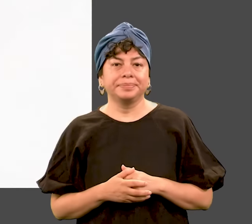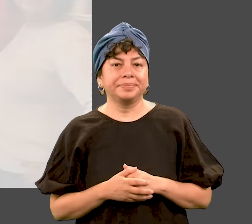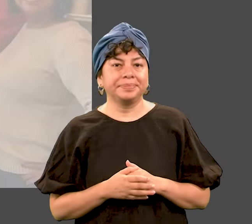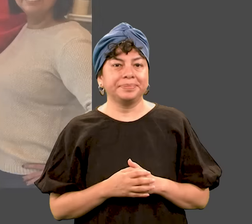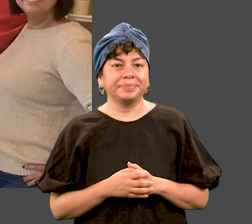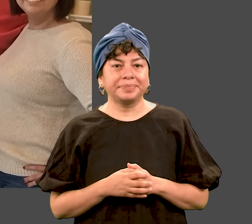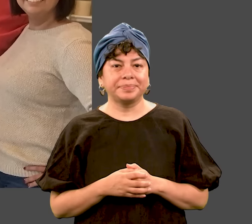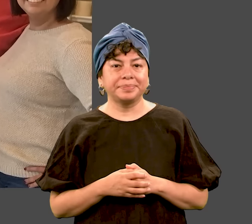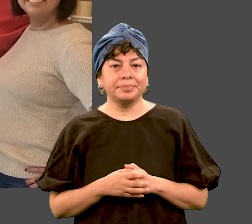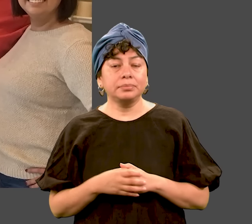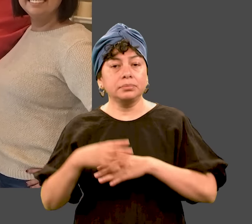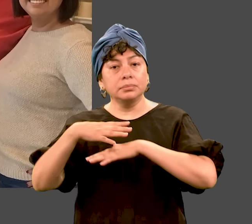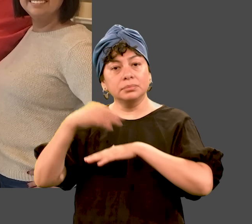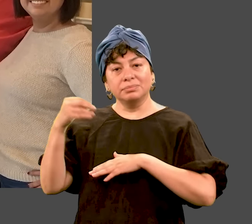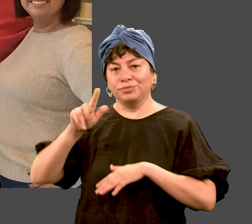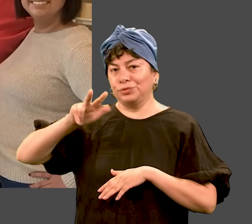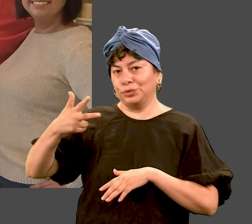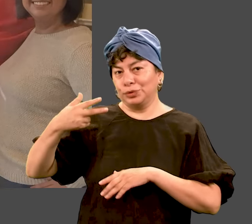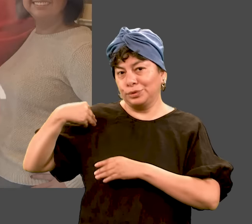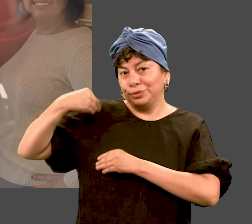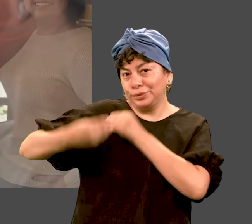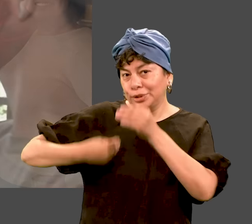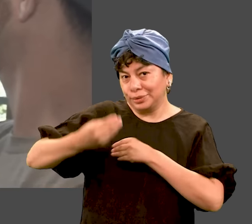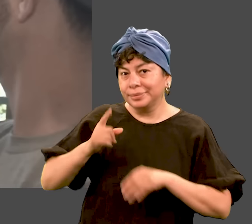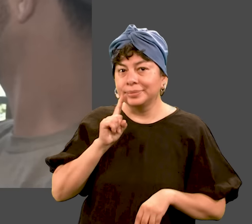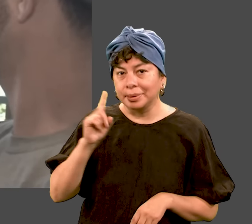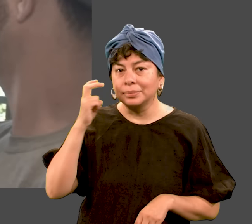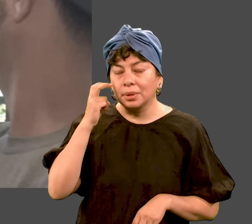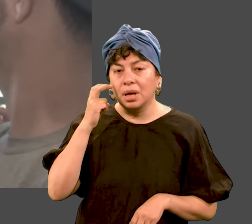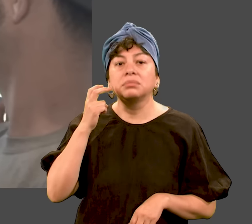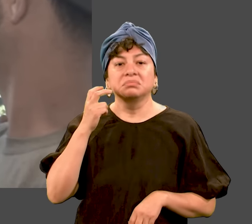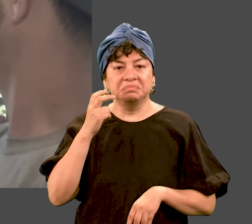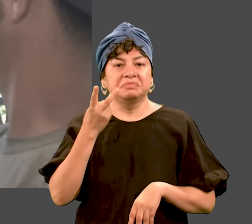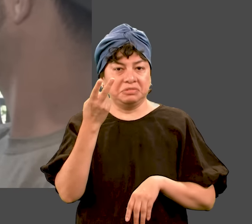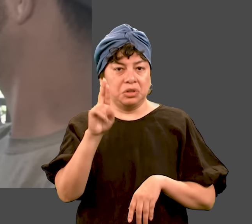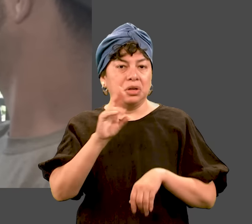Roberto is third-generation DeafBlind and a vocational rehabilitation counselor